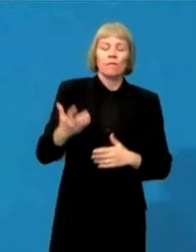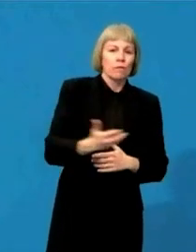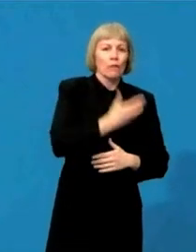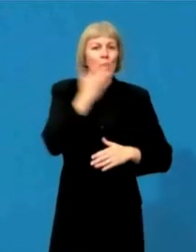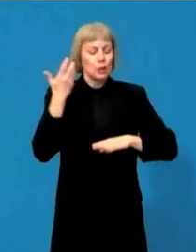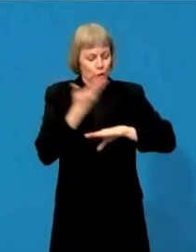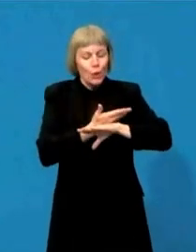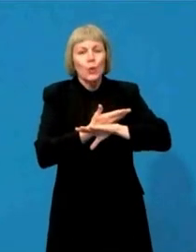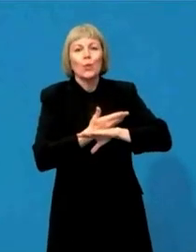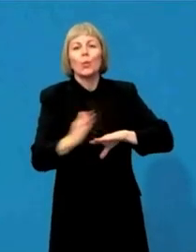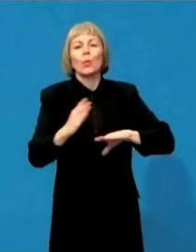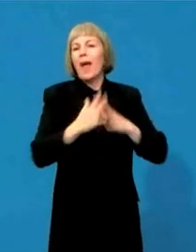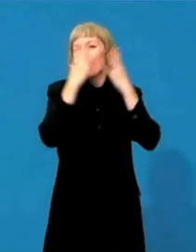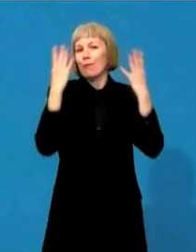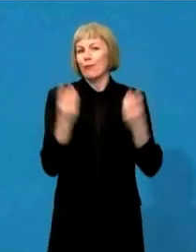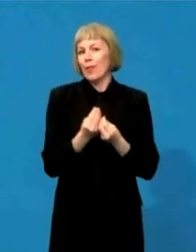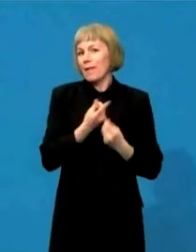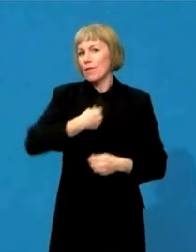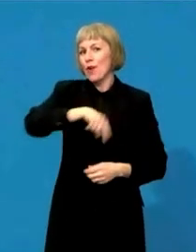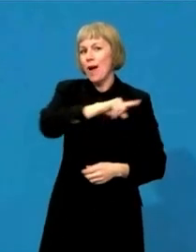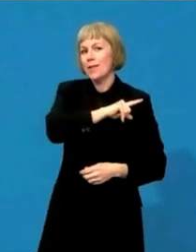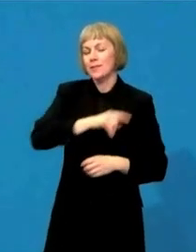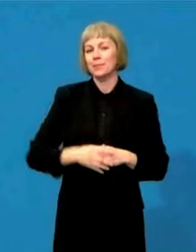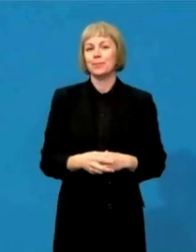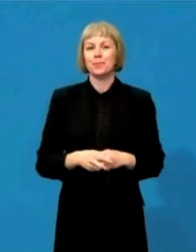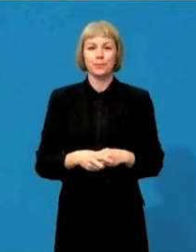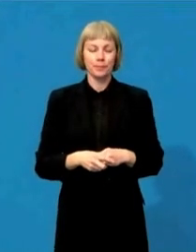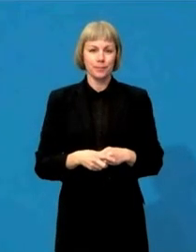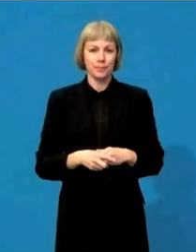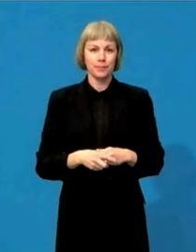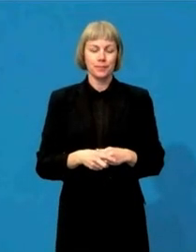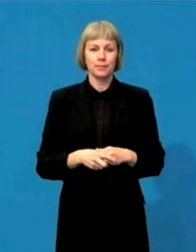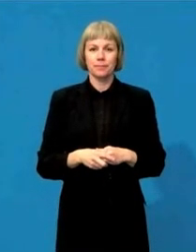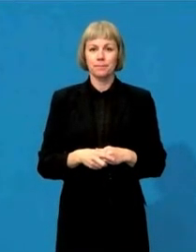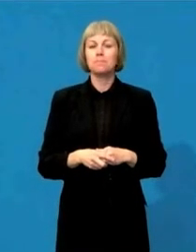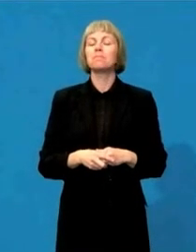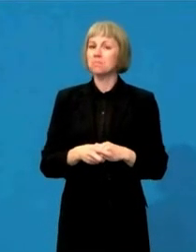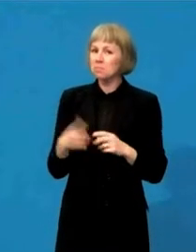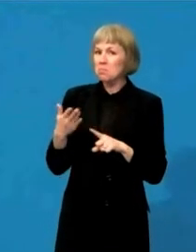And earlier we watched a video of Mudge talking about his connection to the